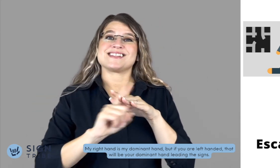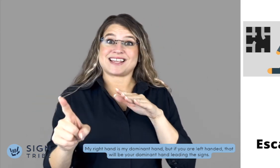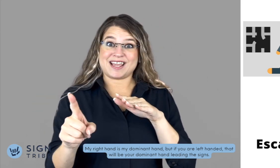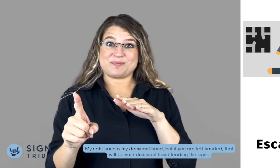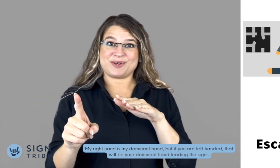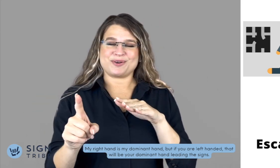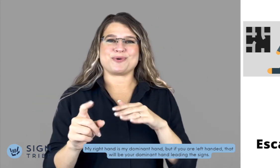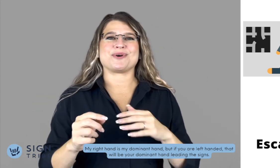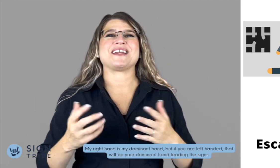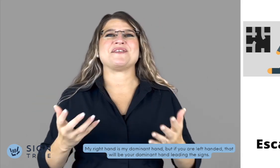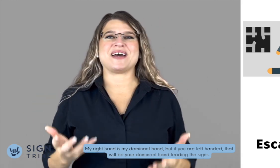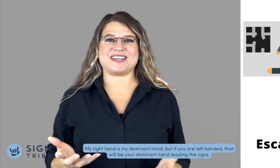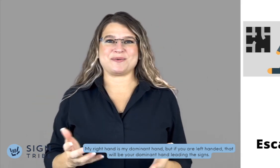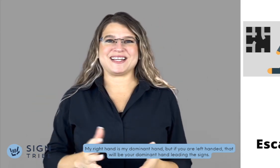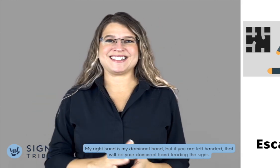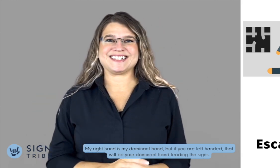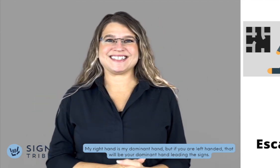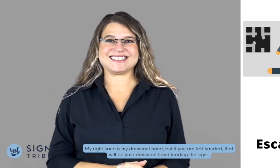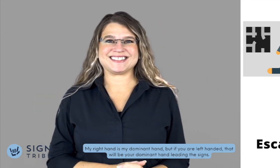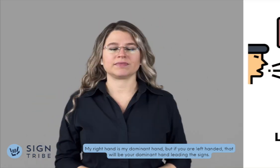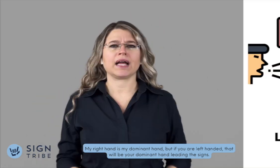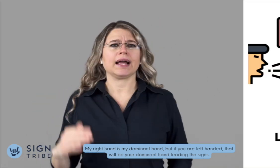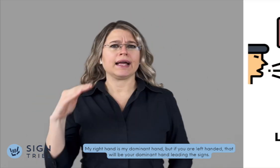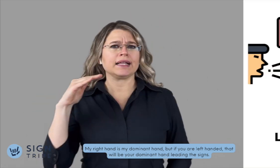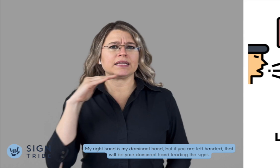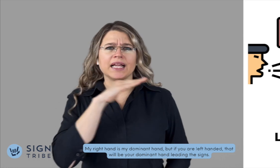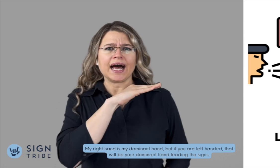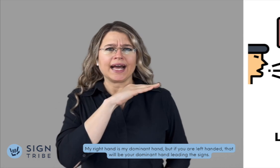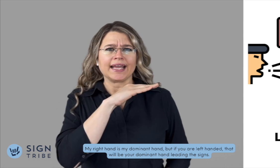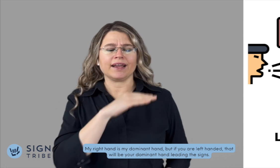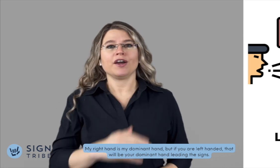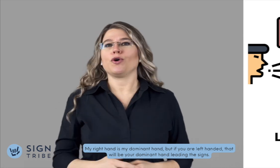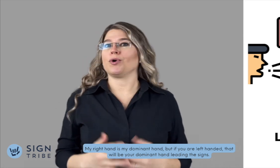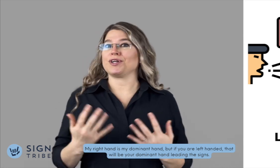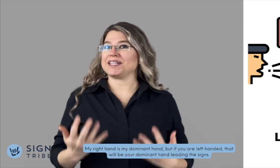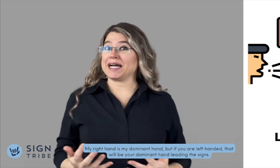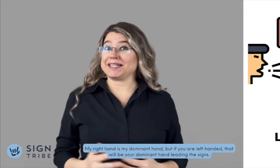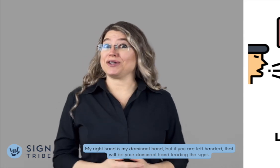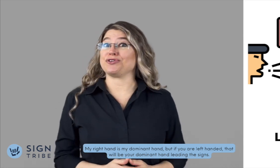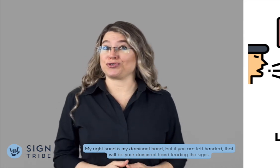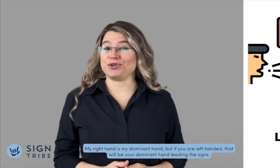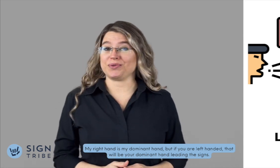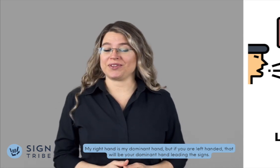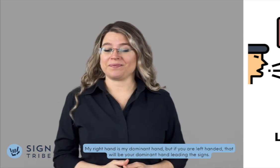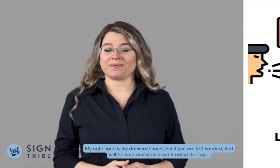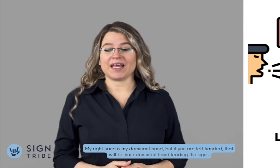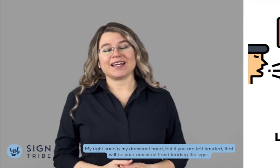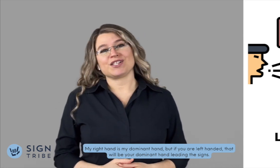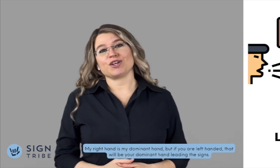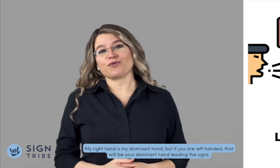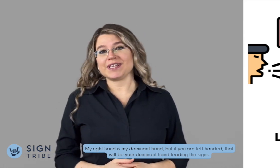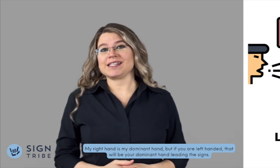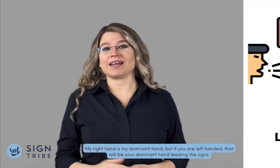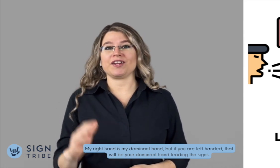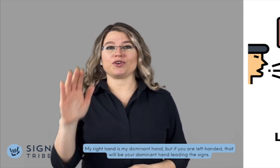Escape or evacuate. Lie or to not tell the truth. So for this sign you're going